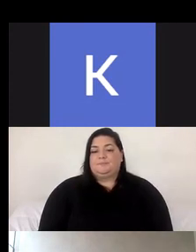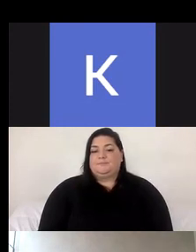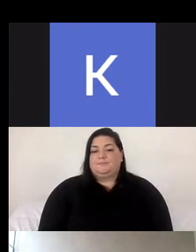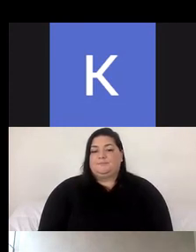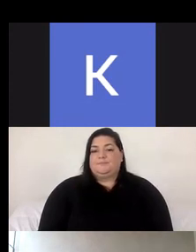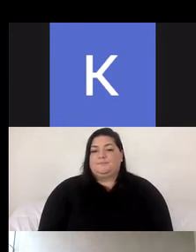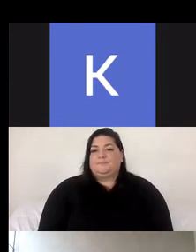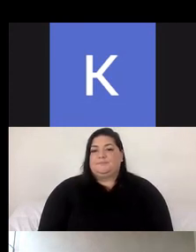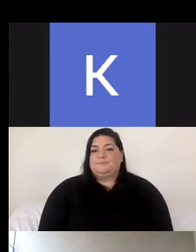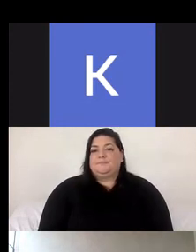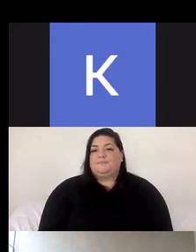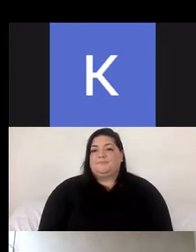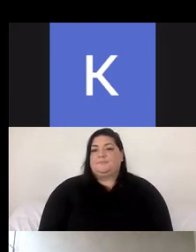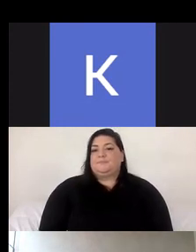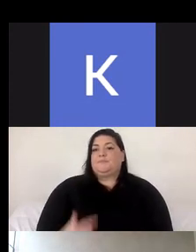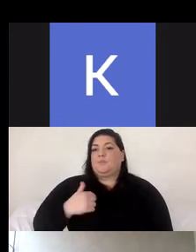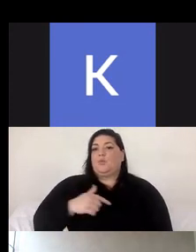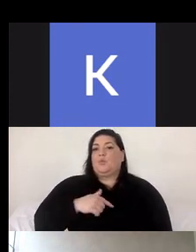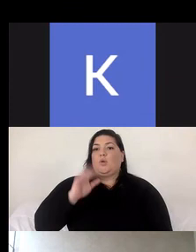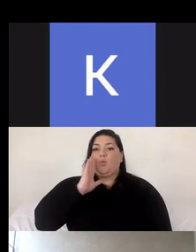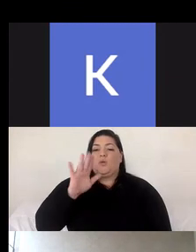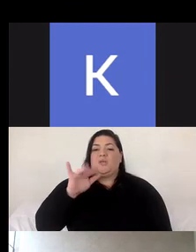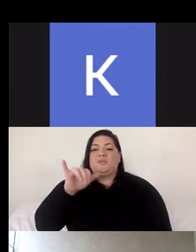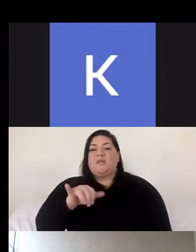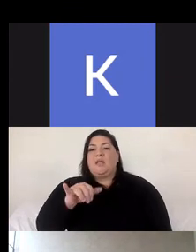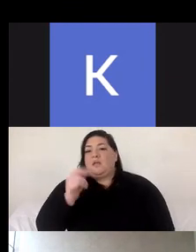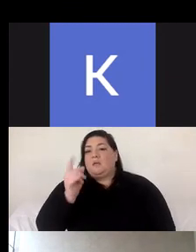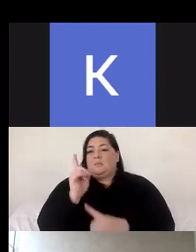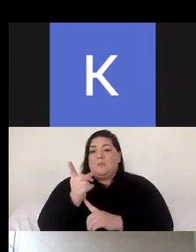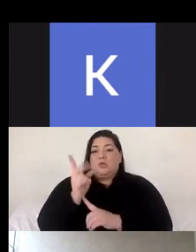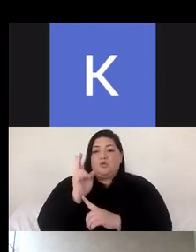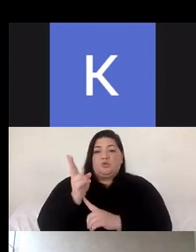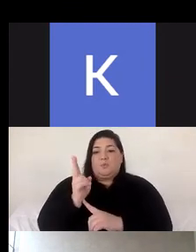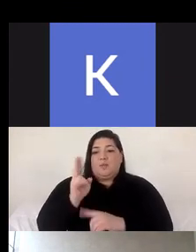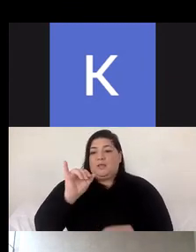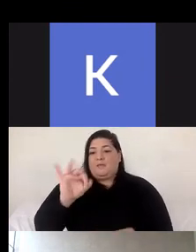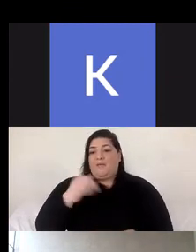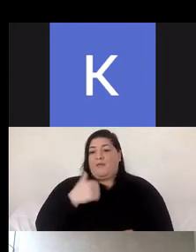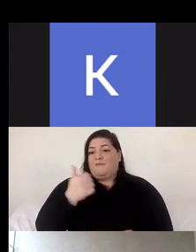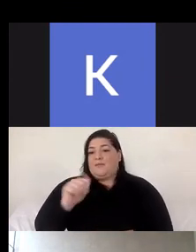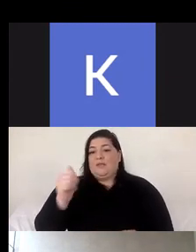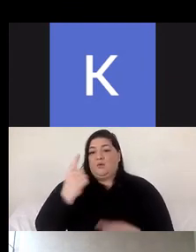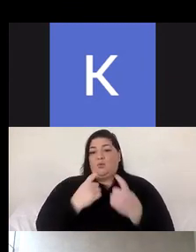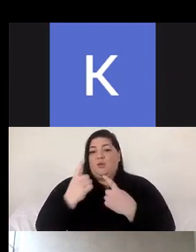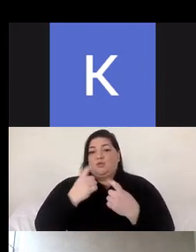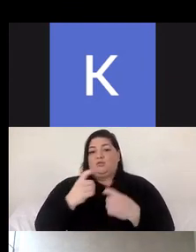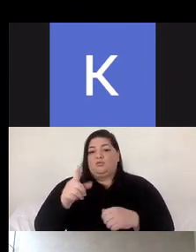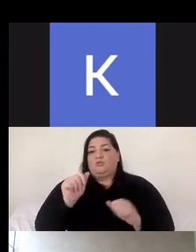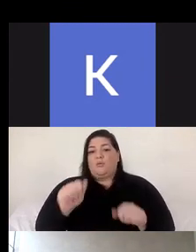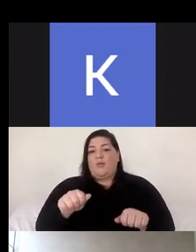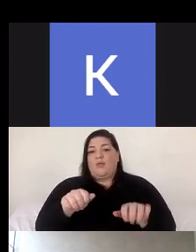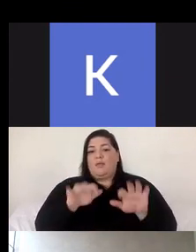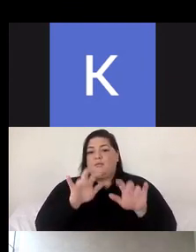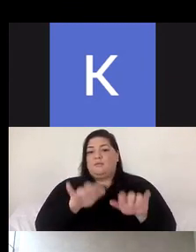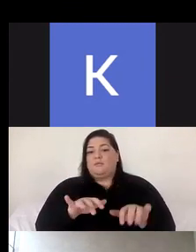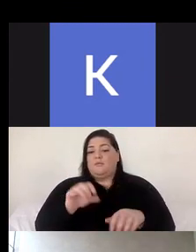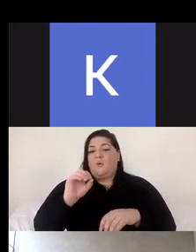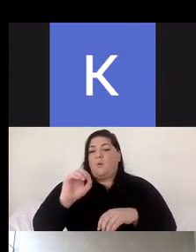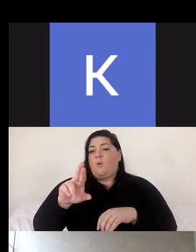Yeah, we'll continue to hang out for another minute or two if you have a question. You can use the Q&A or you can type it into the chat,